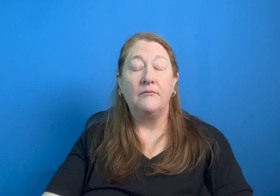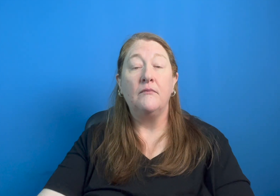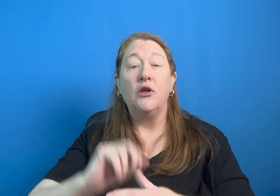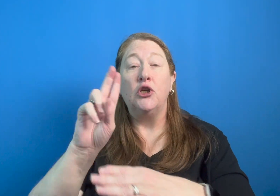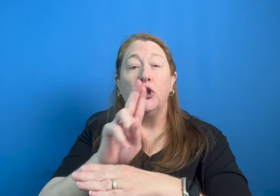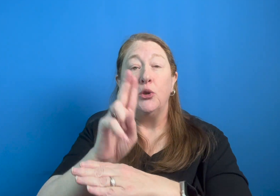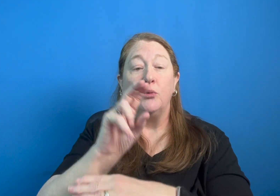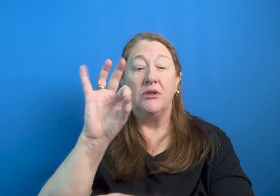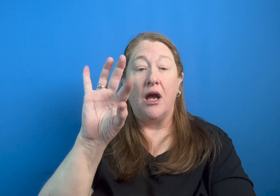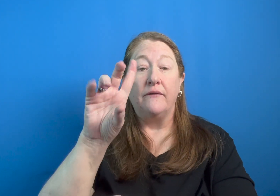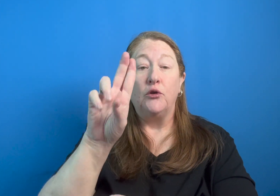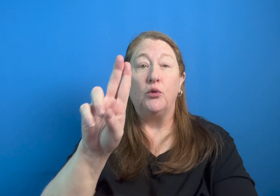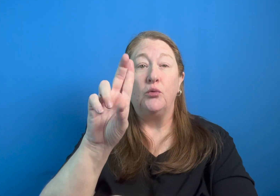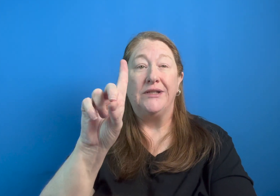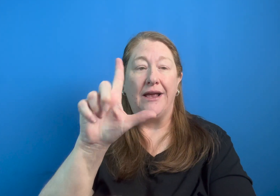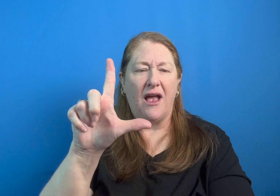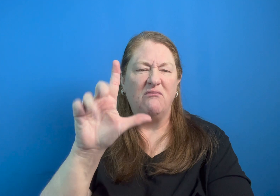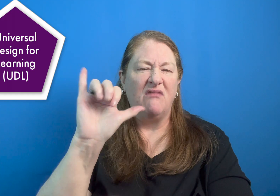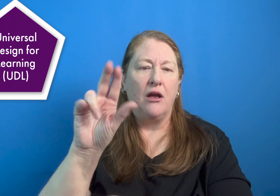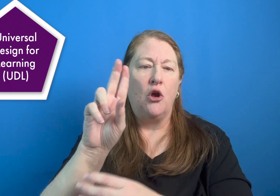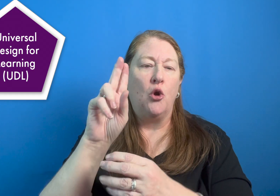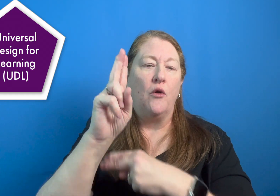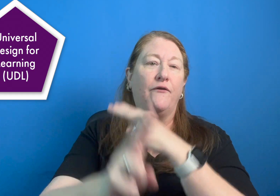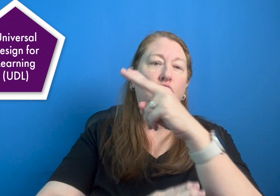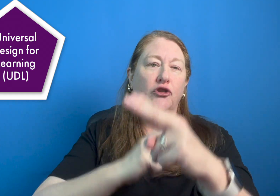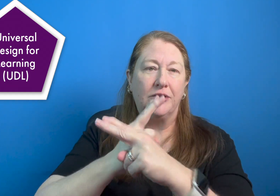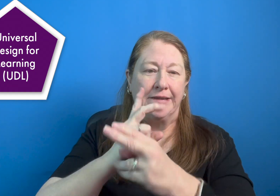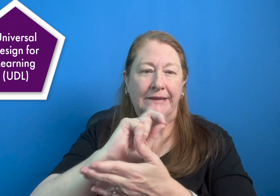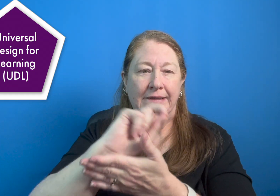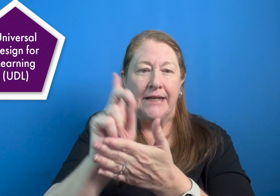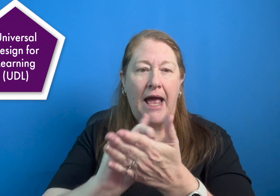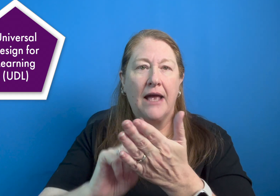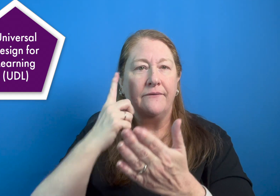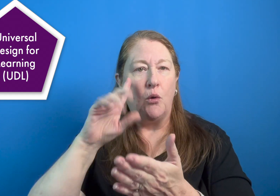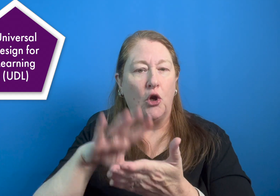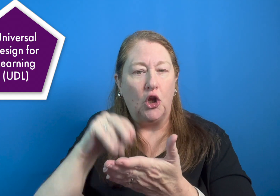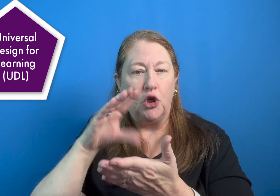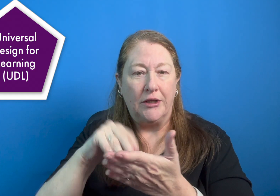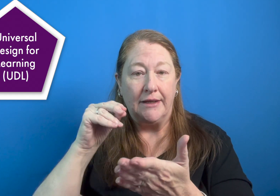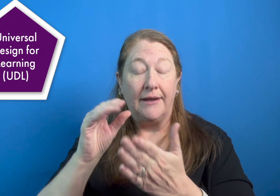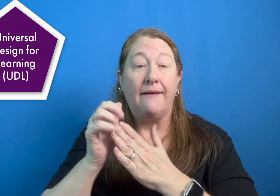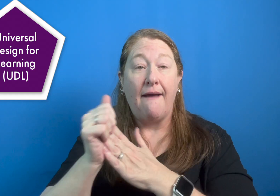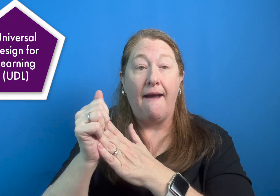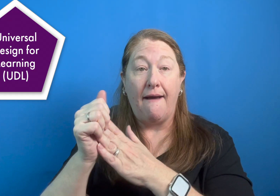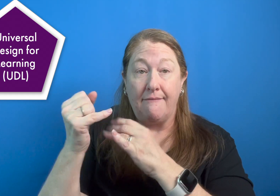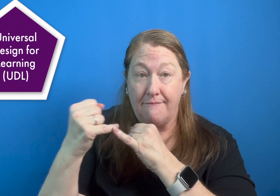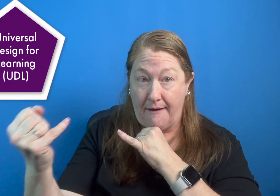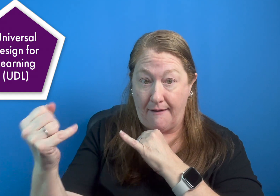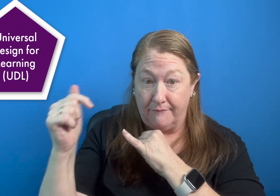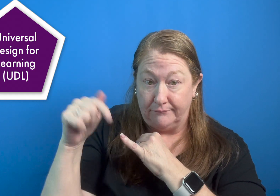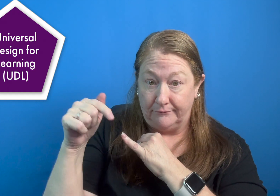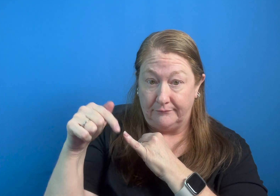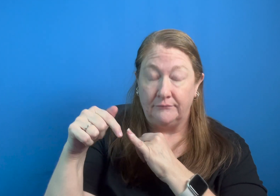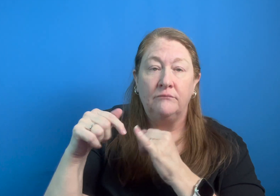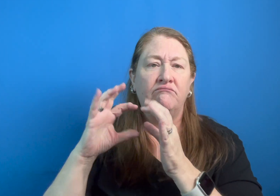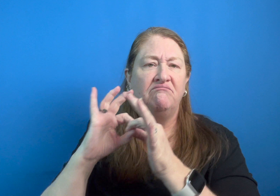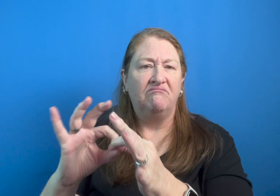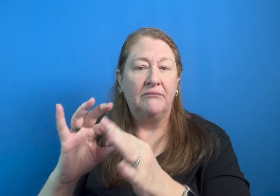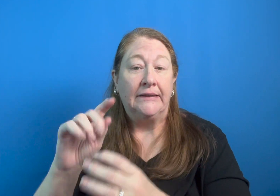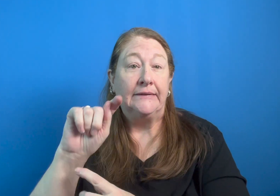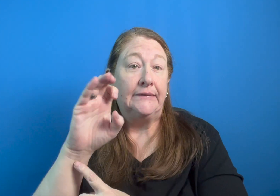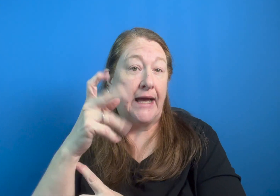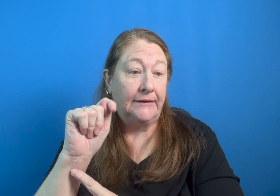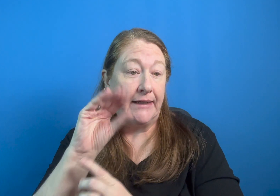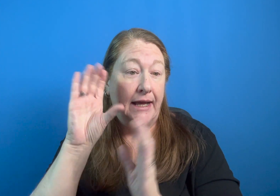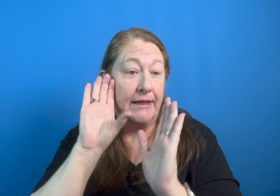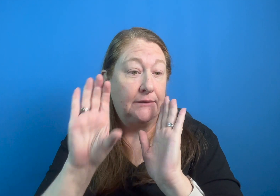The use of Universal Design for Learning (UDL) guidelines regarding